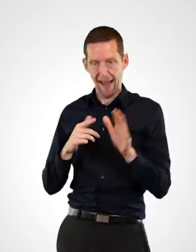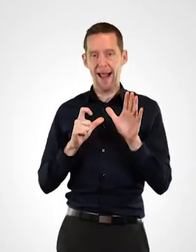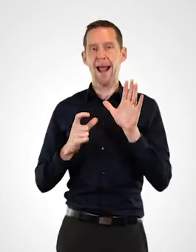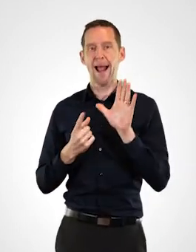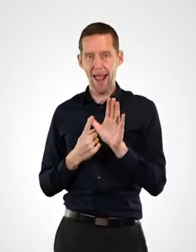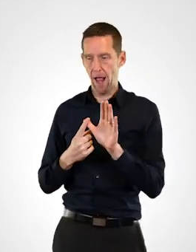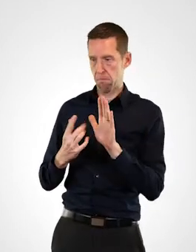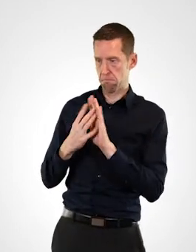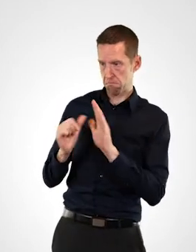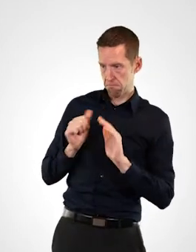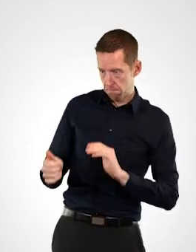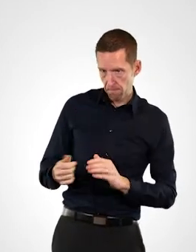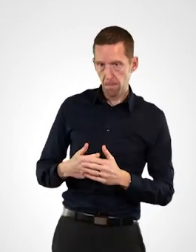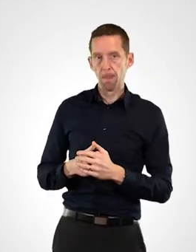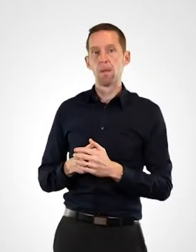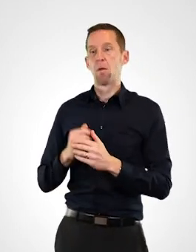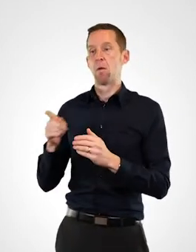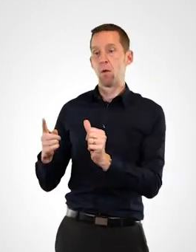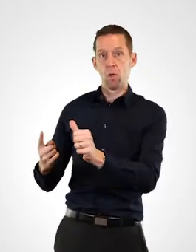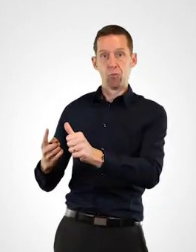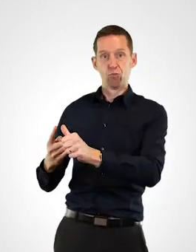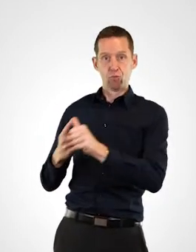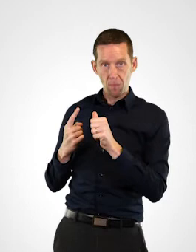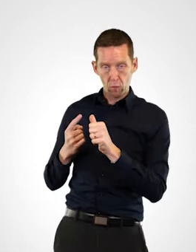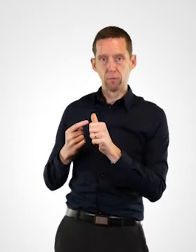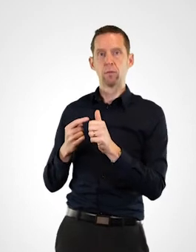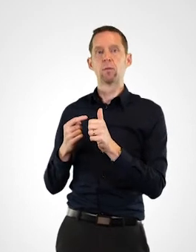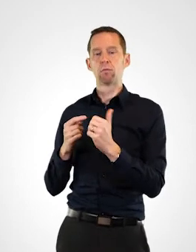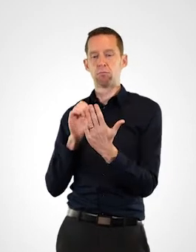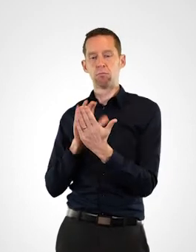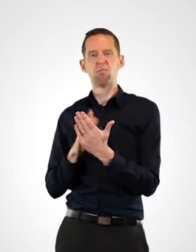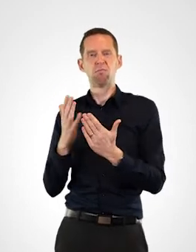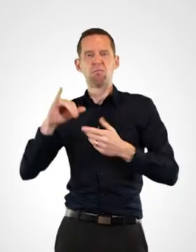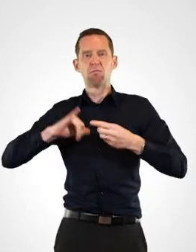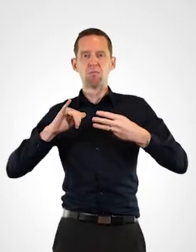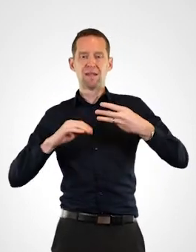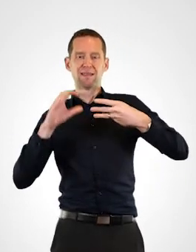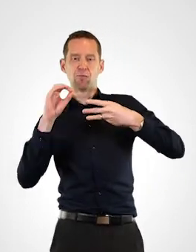We transcribe and then the child's responses are graded zero,